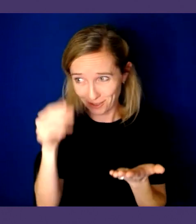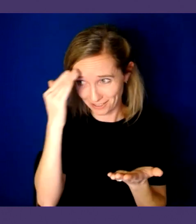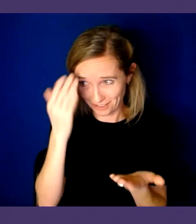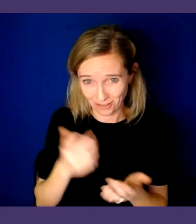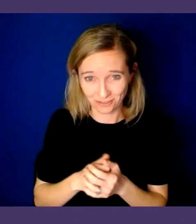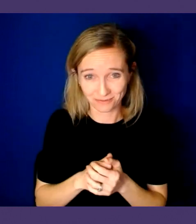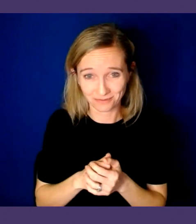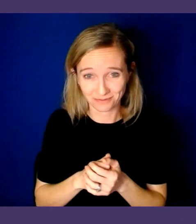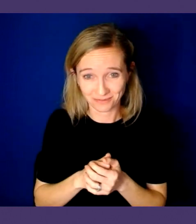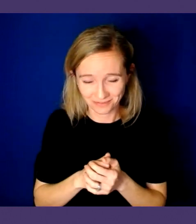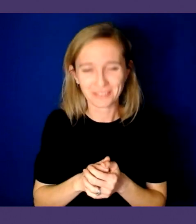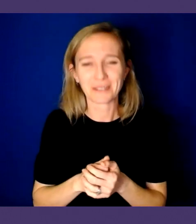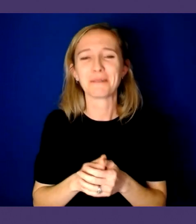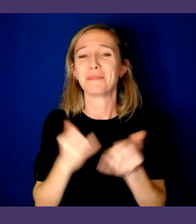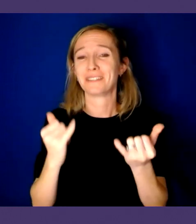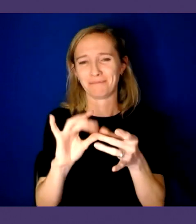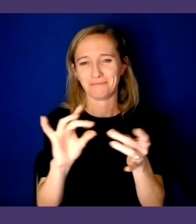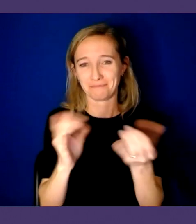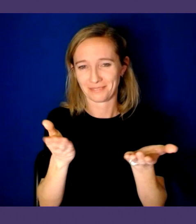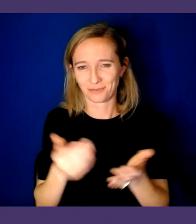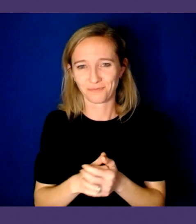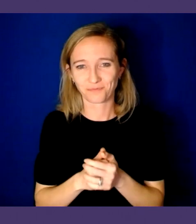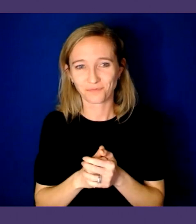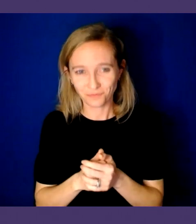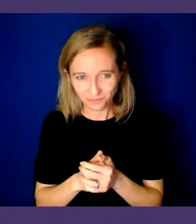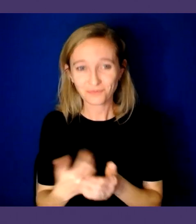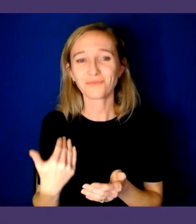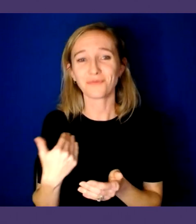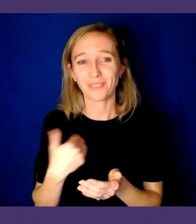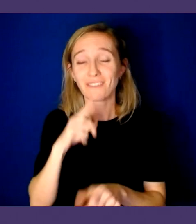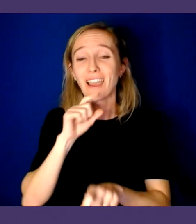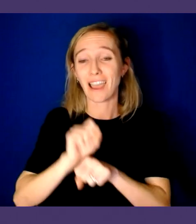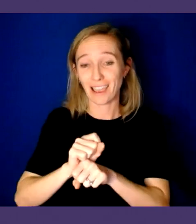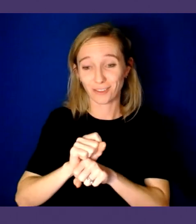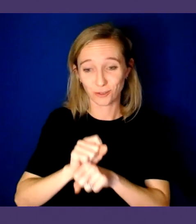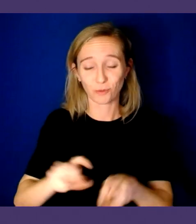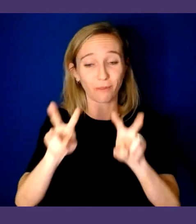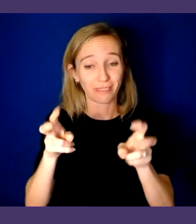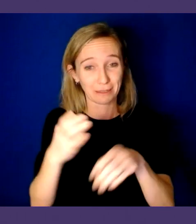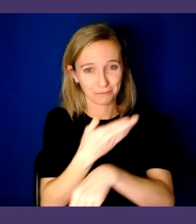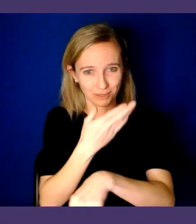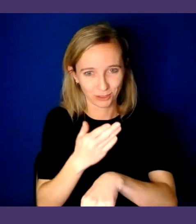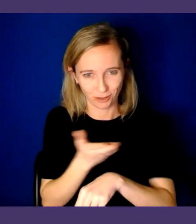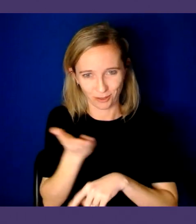here, that there is a WCAG theme song, actually think there's an old version